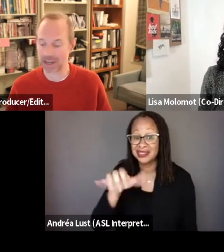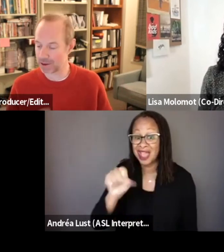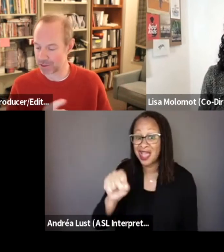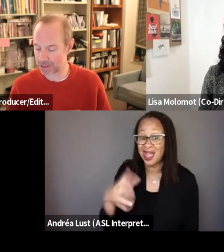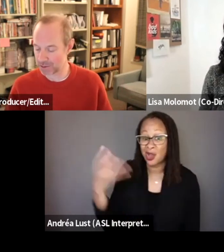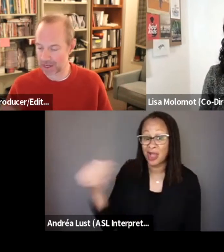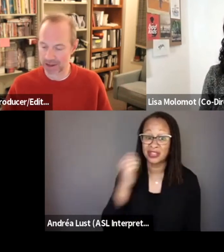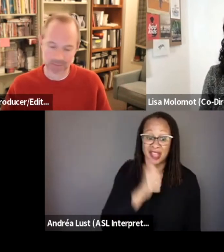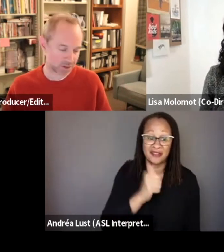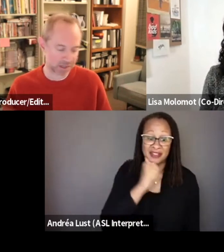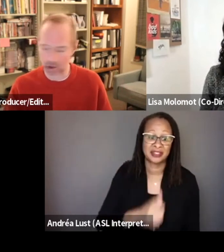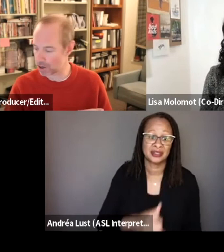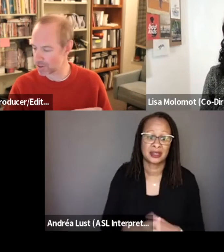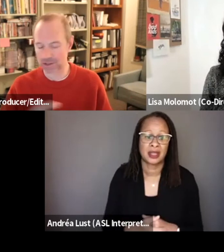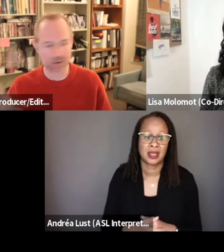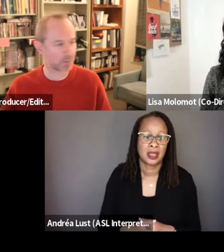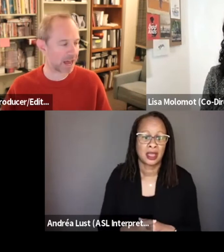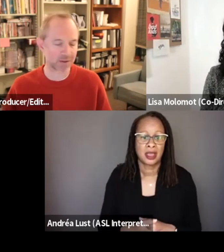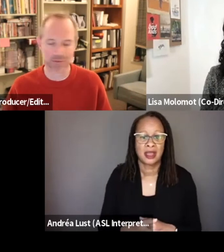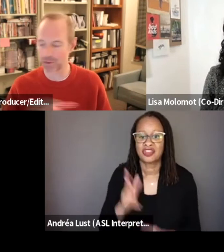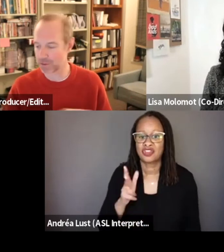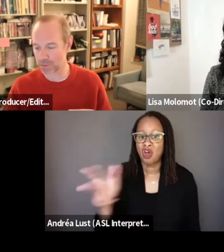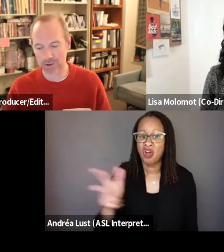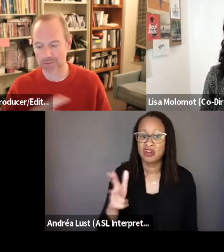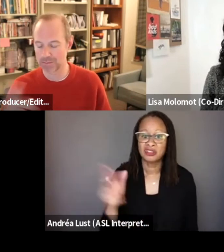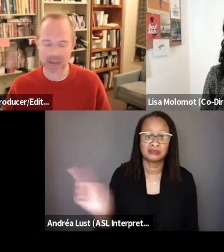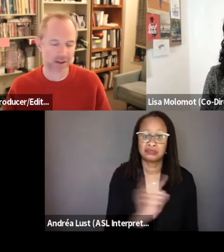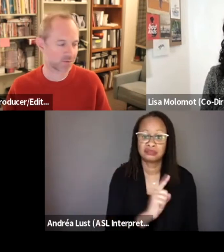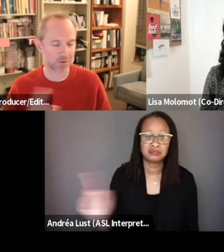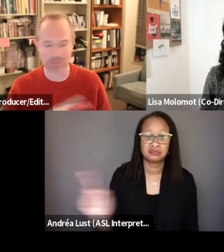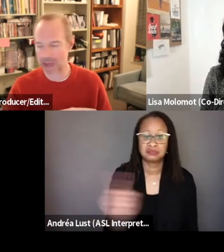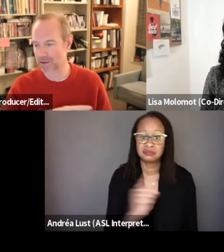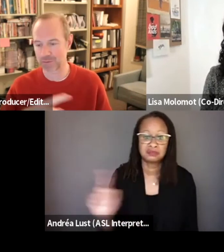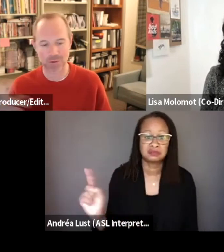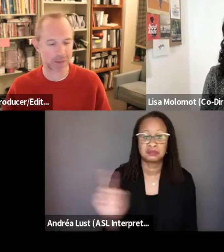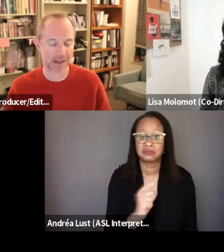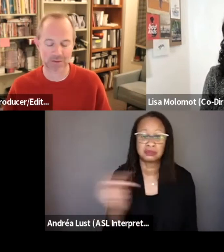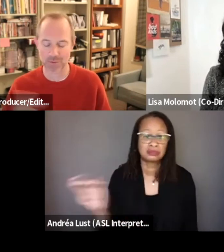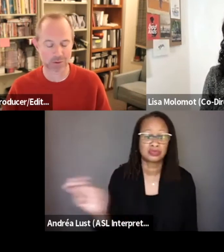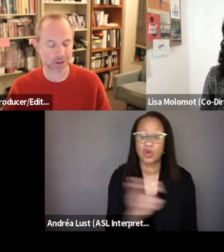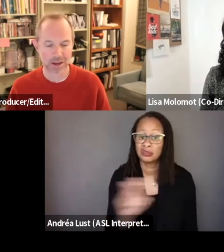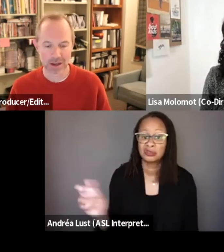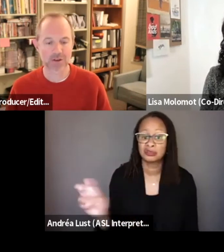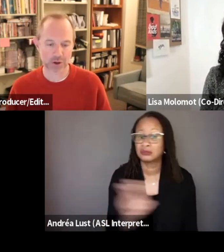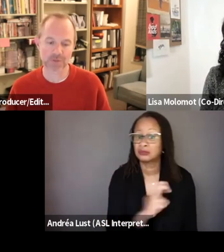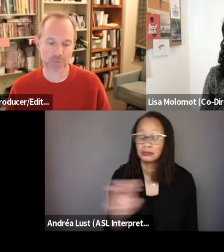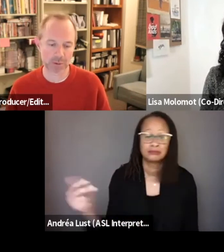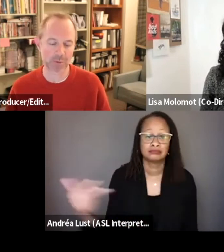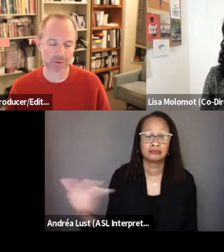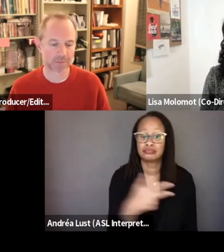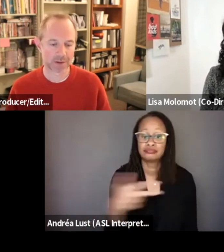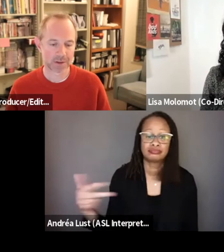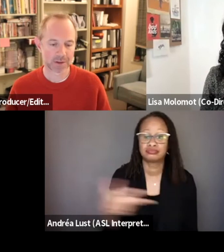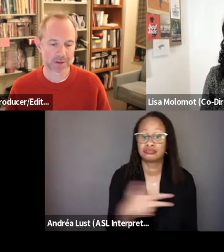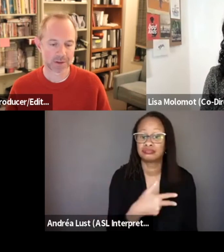and there's these cars, they just go back and forth in the road. Back and forth, back and forth, back and forth. They're looking for people.